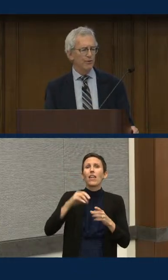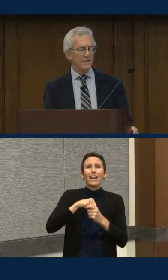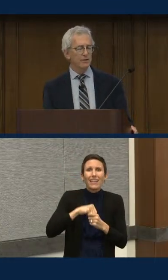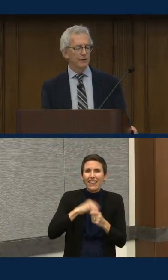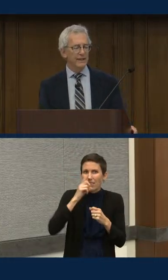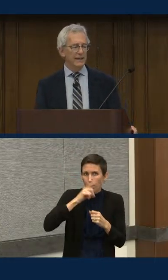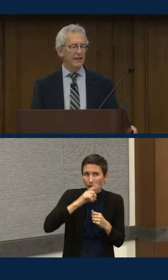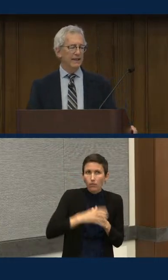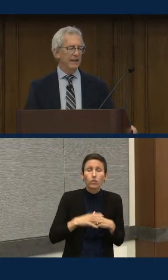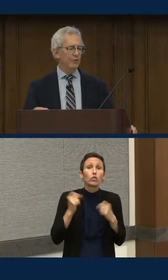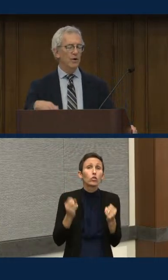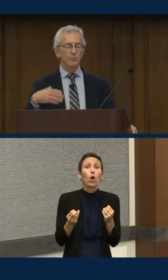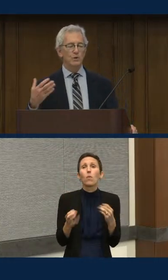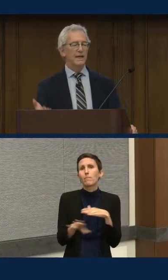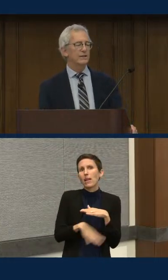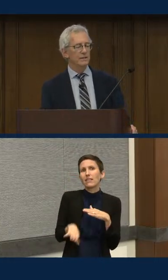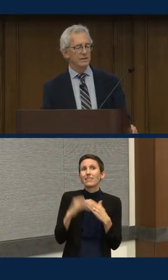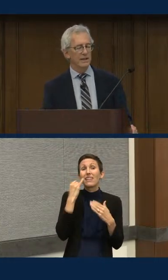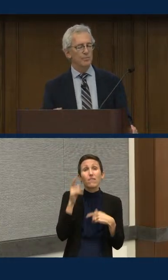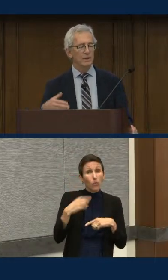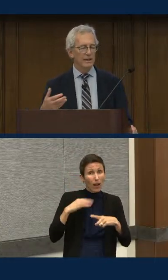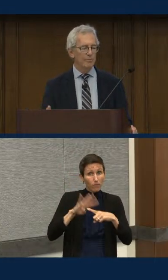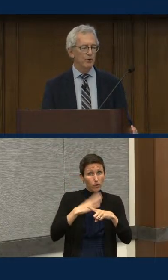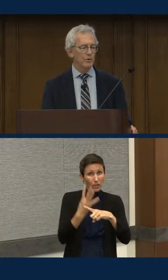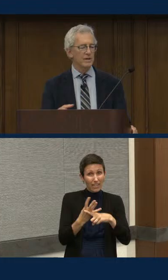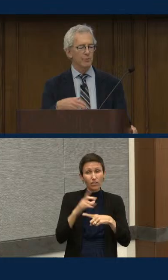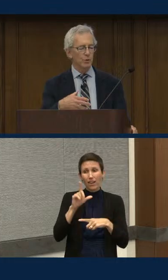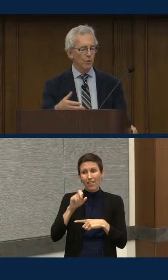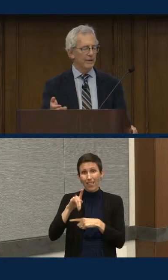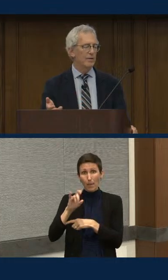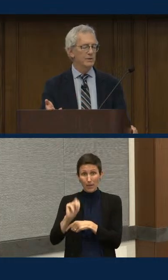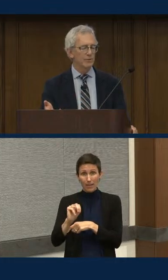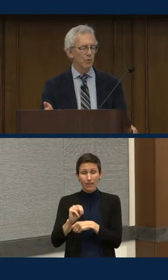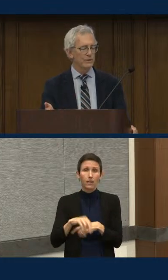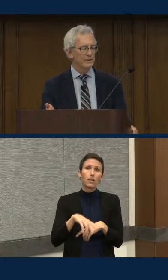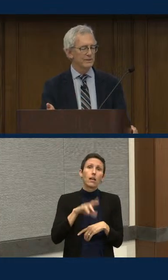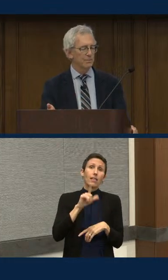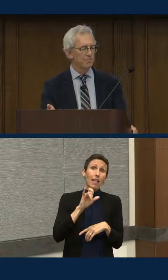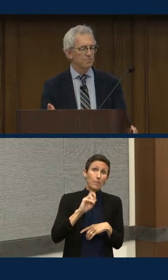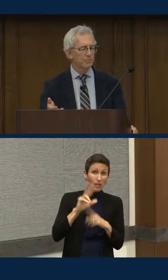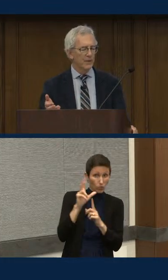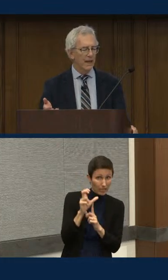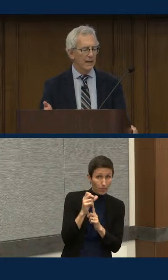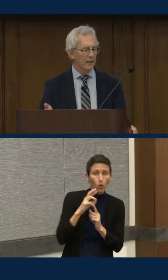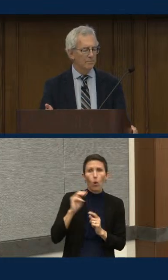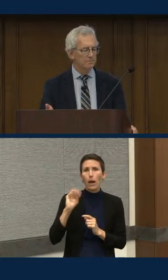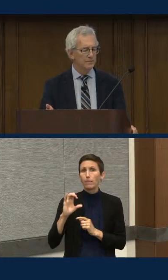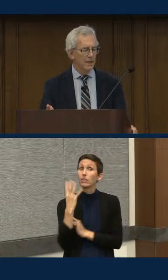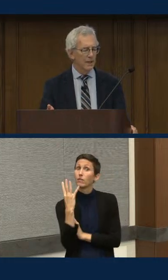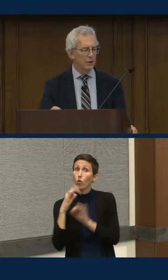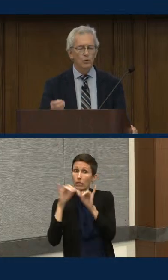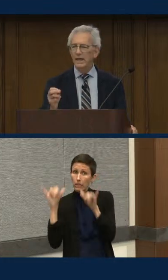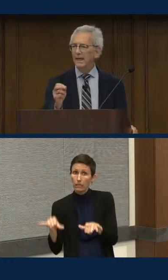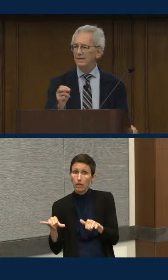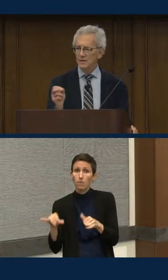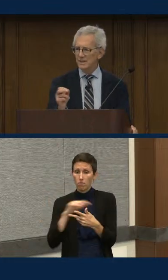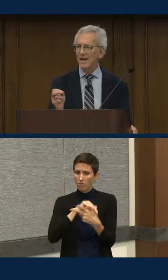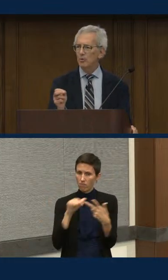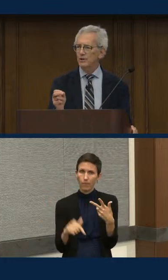you have mutations in leptin, leptin receptor or MC4 system,